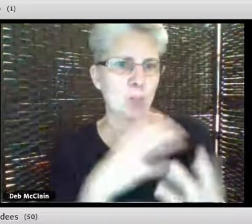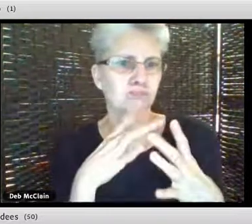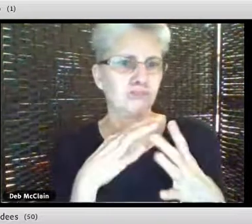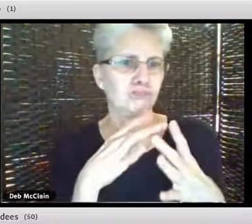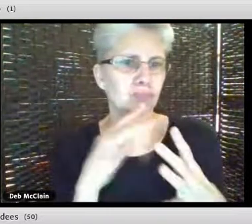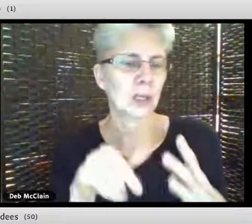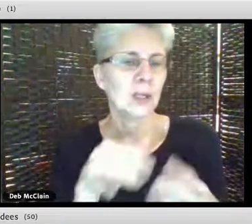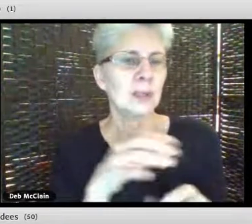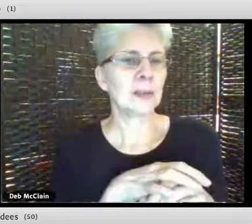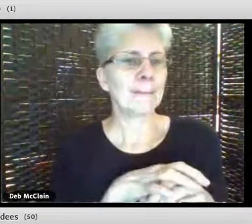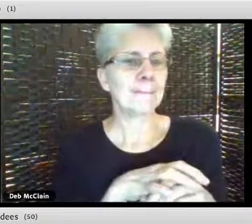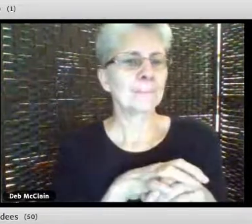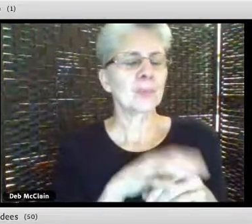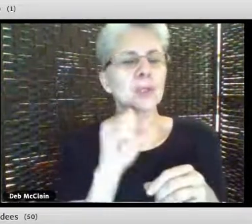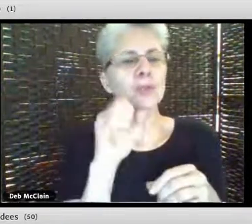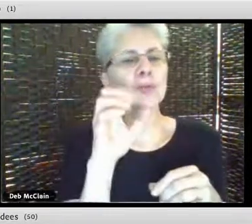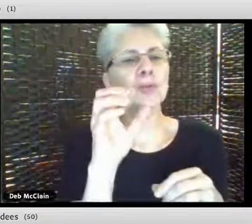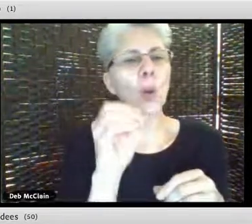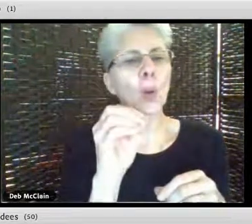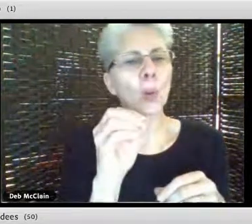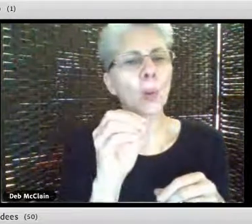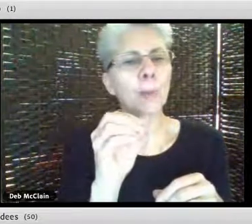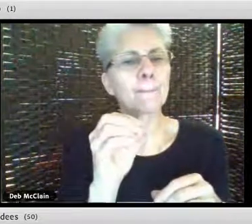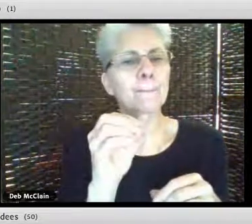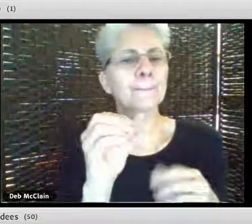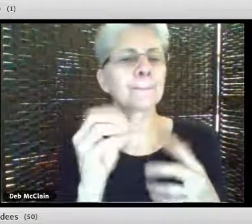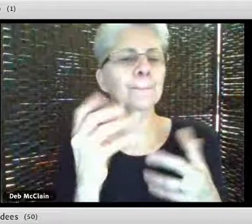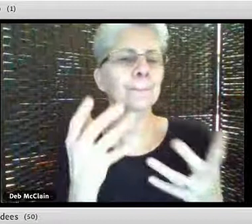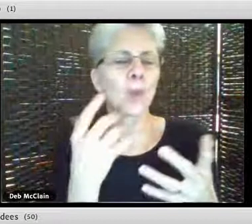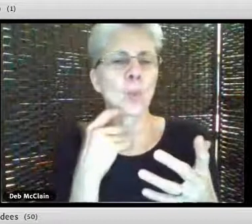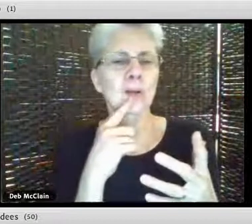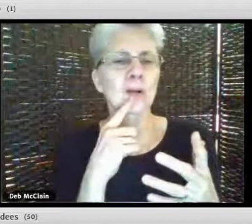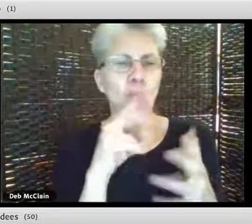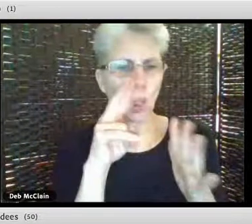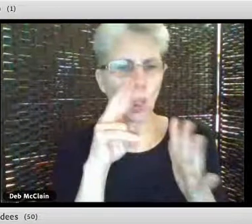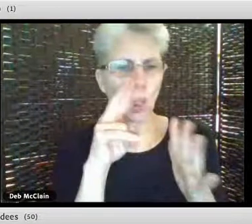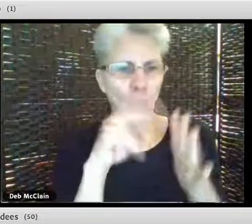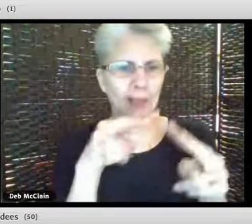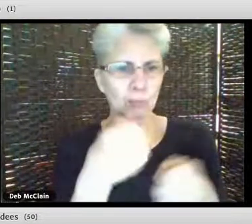you can do in Google Docs, so I was really excited to see how powerful it is.